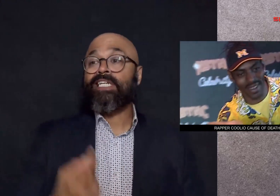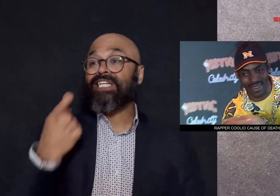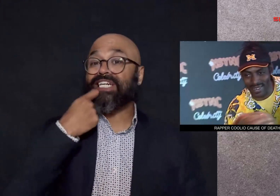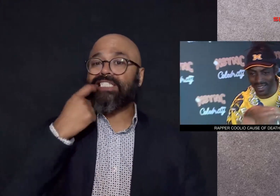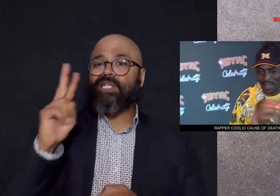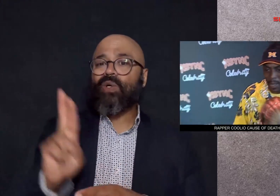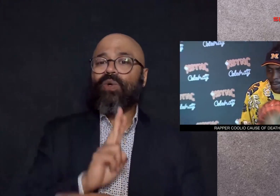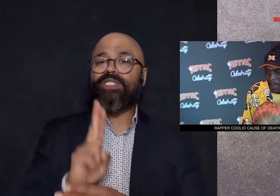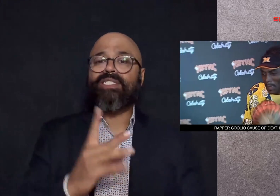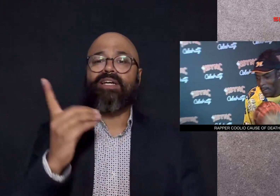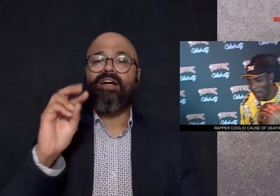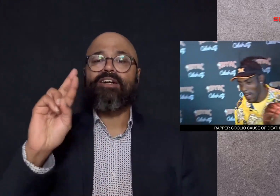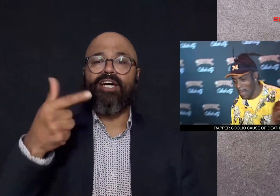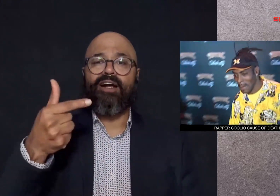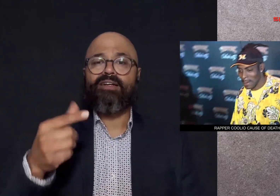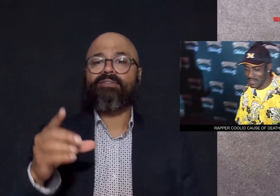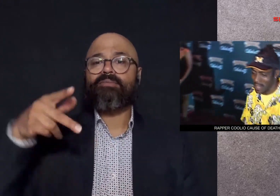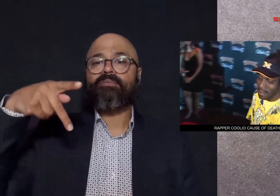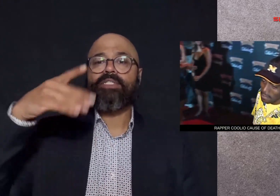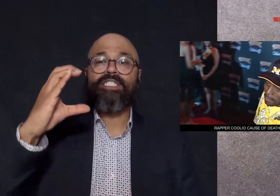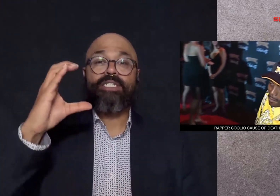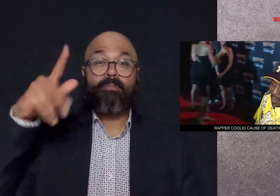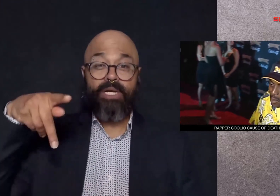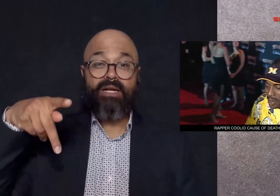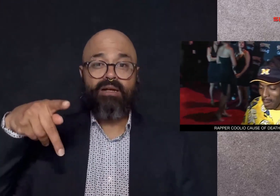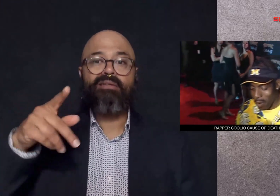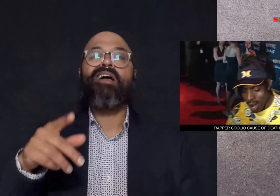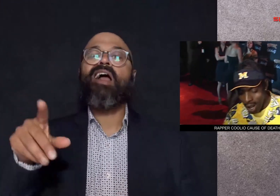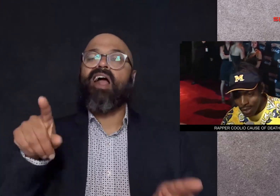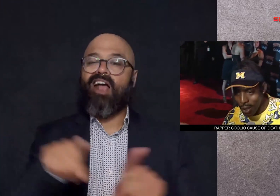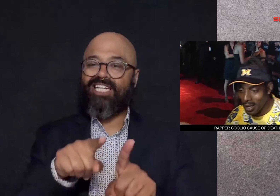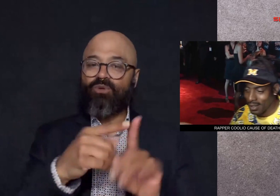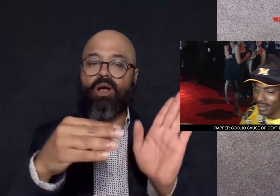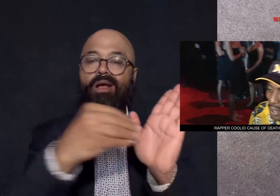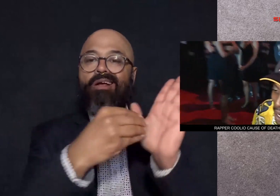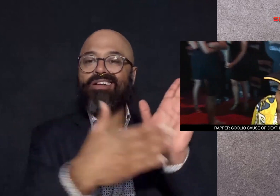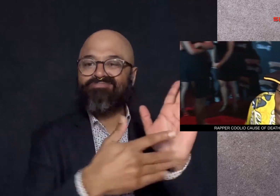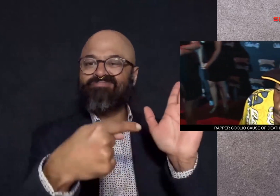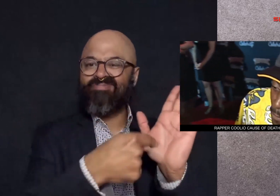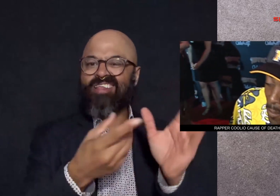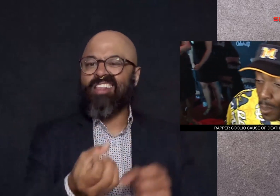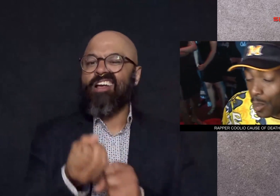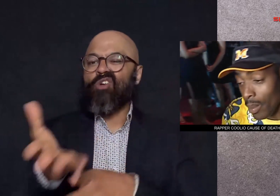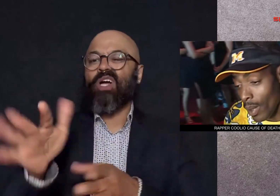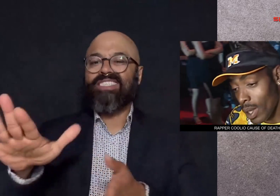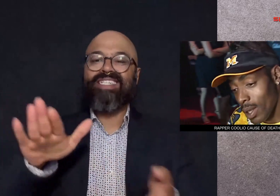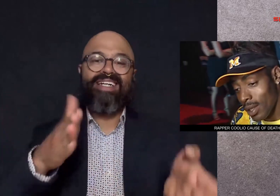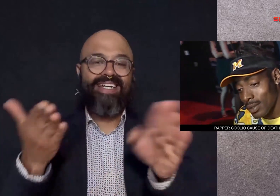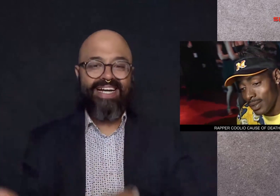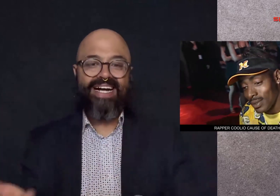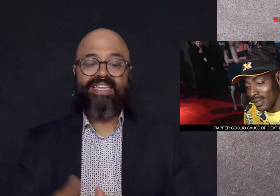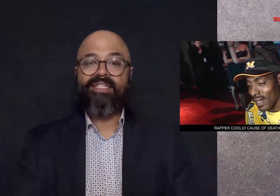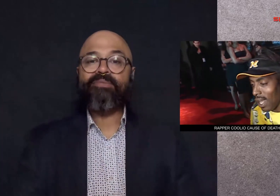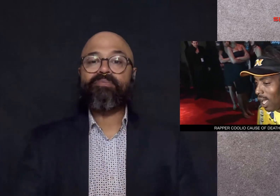and recent use of the drug PCP was also listed as a contributing factor in his death